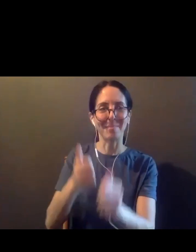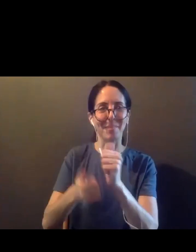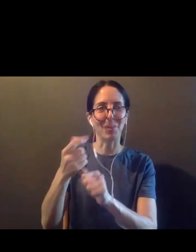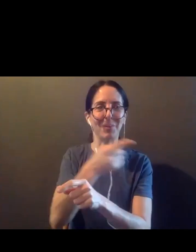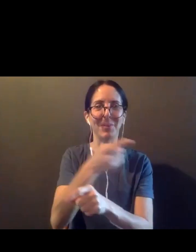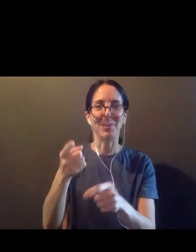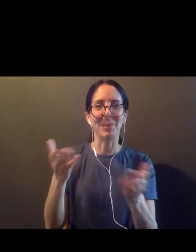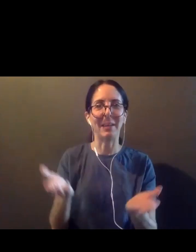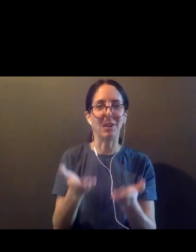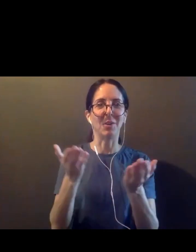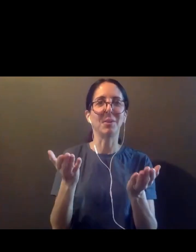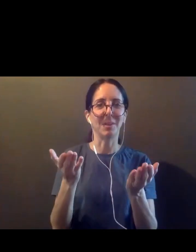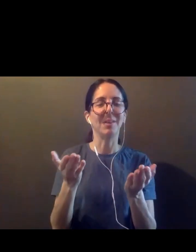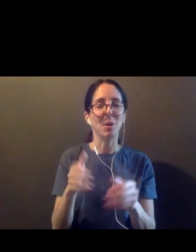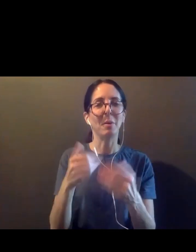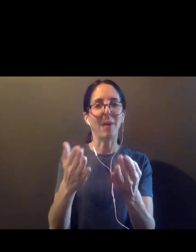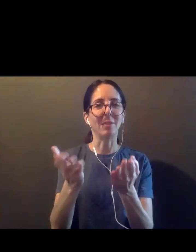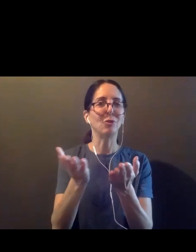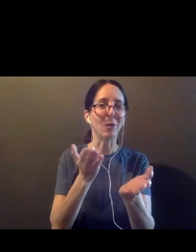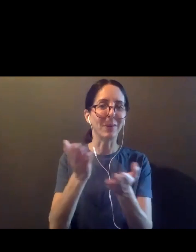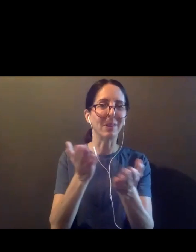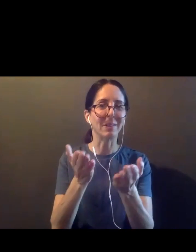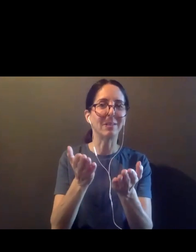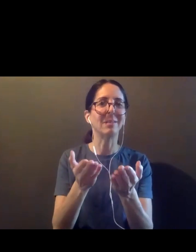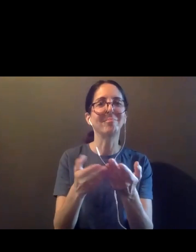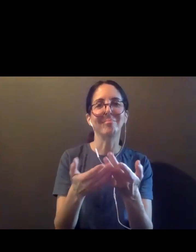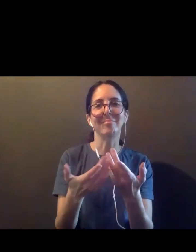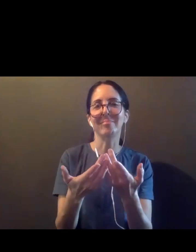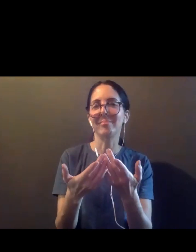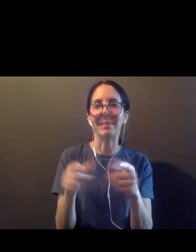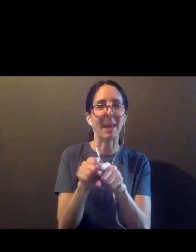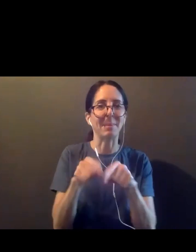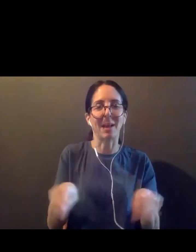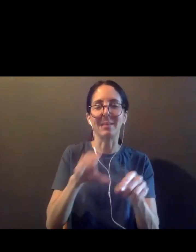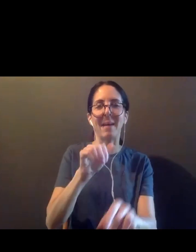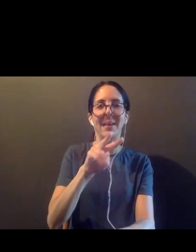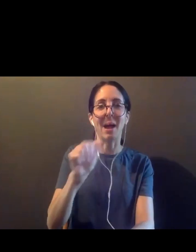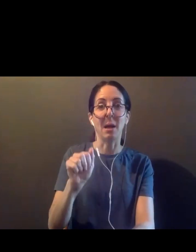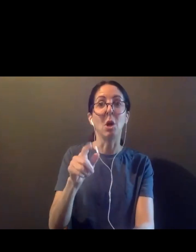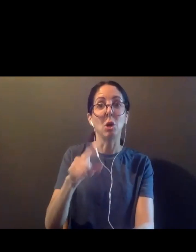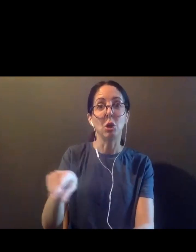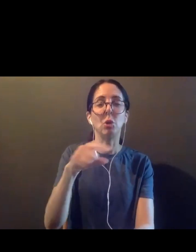are in this caregiving service organizations like ours at Carea, you receive lots of letters